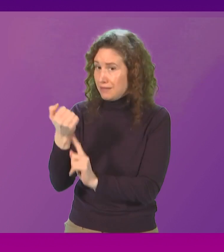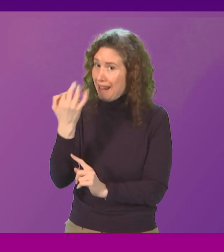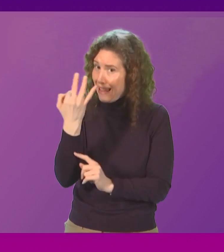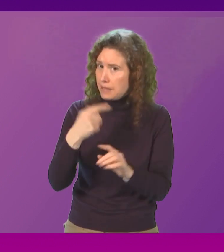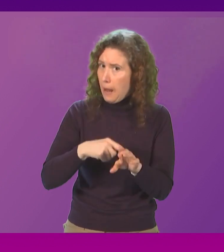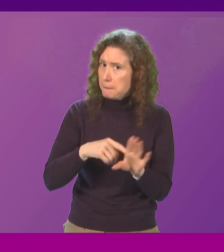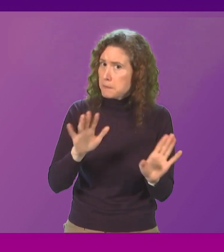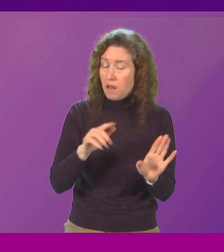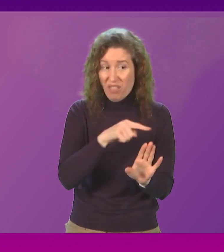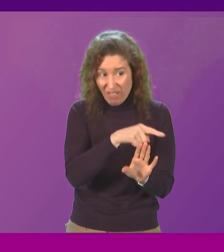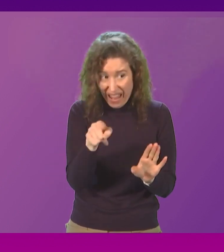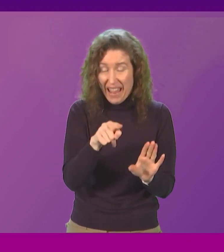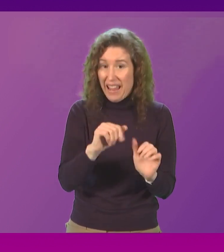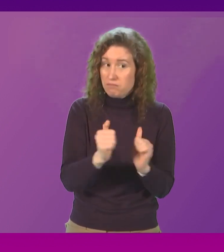that matters to me.